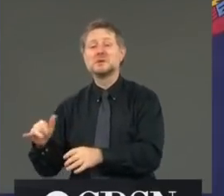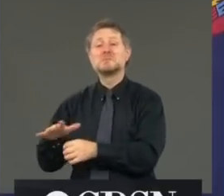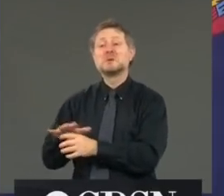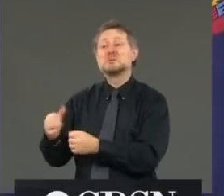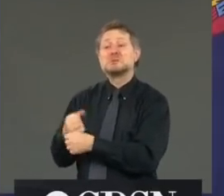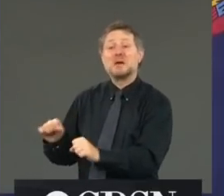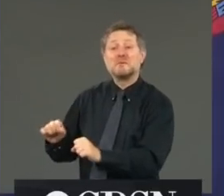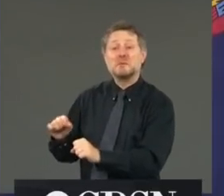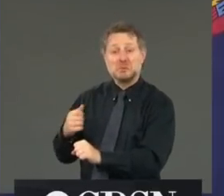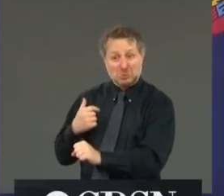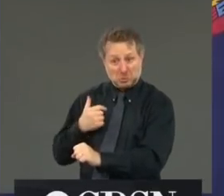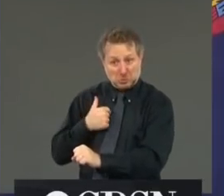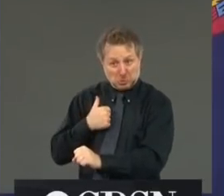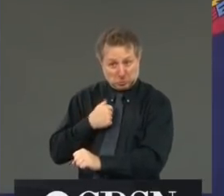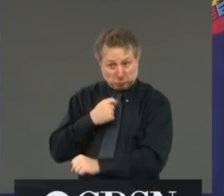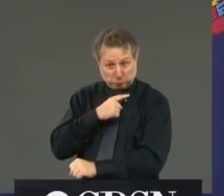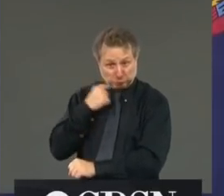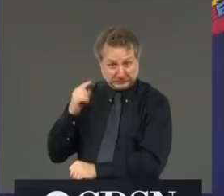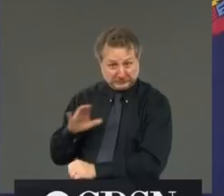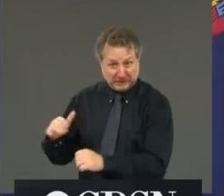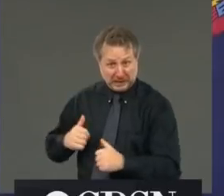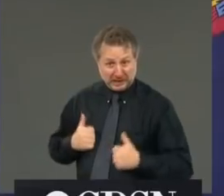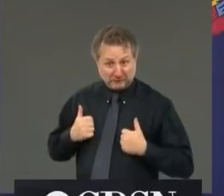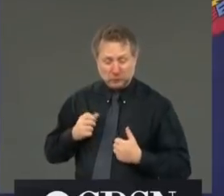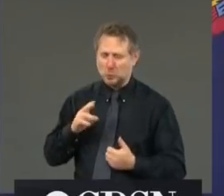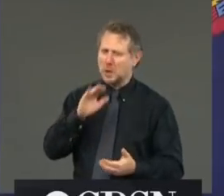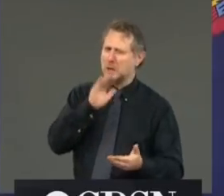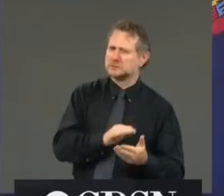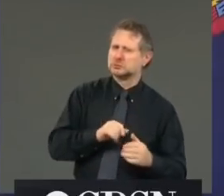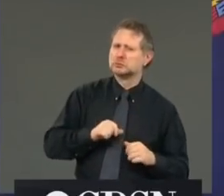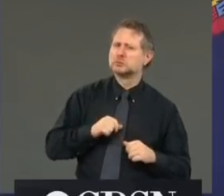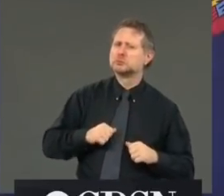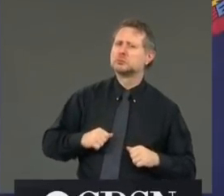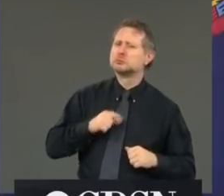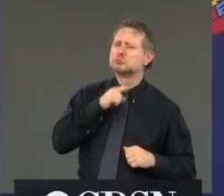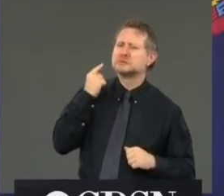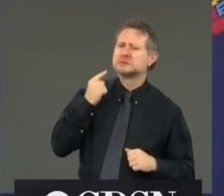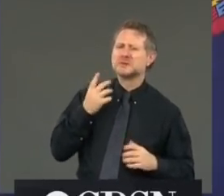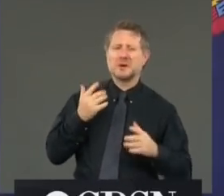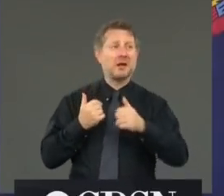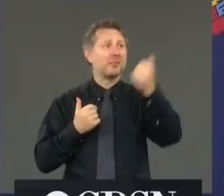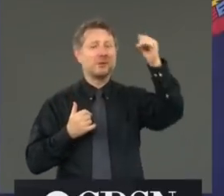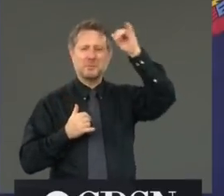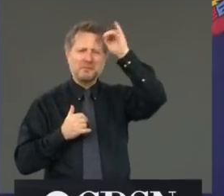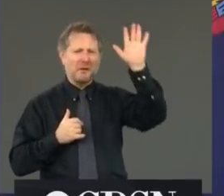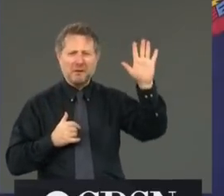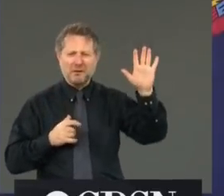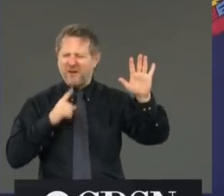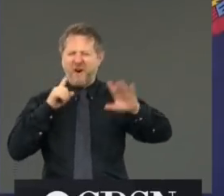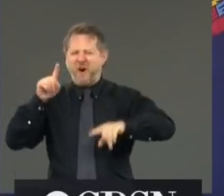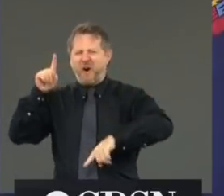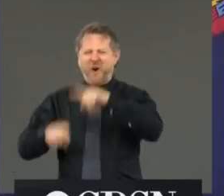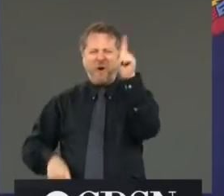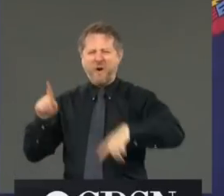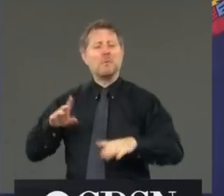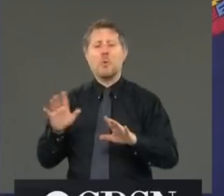NO POLITICS HERE. AND SAFE IS SAFE. YOU KNOW, WHAT IS SAFE FOR YOUR